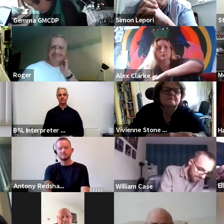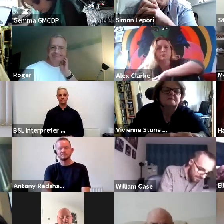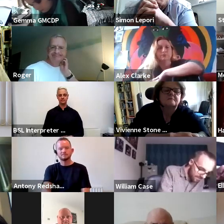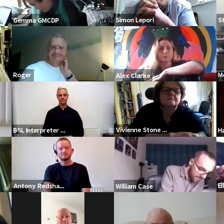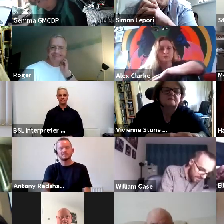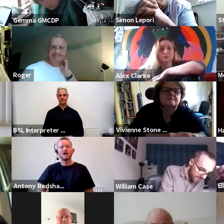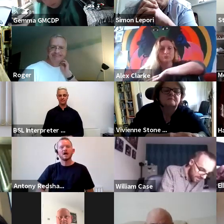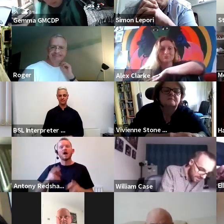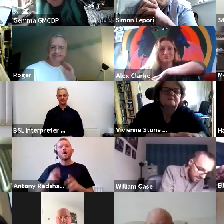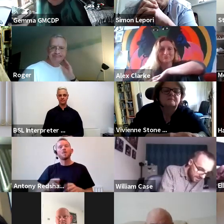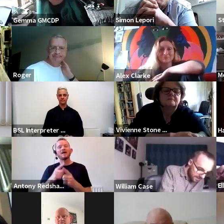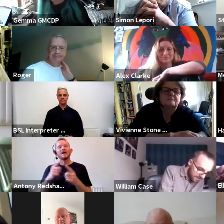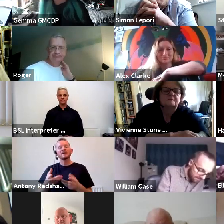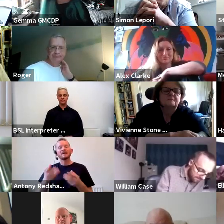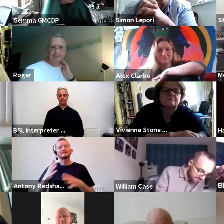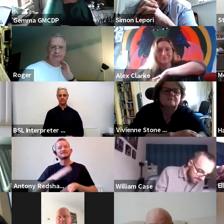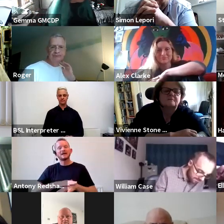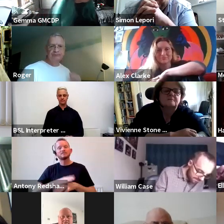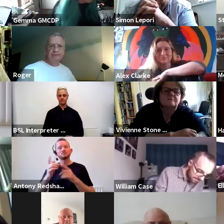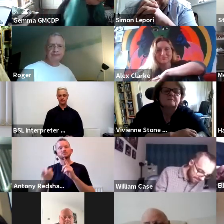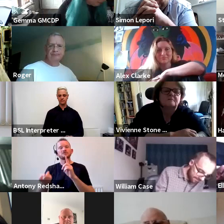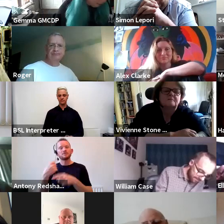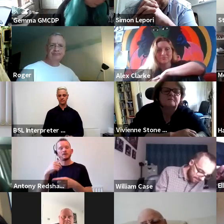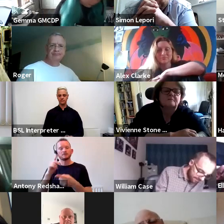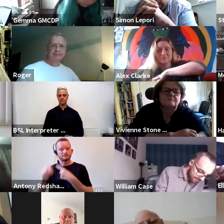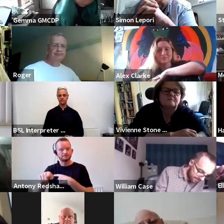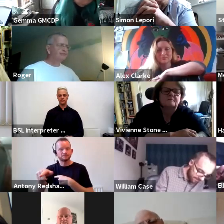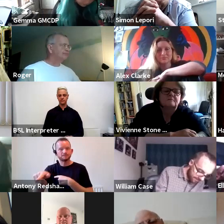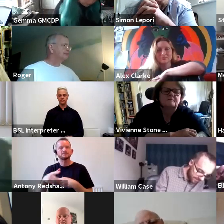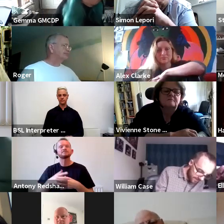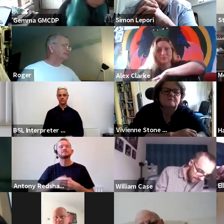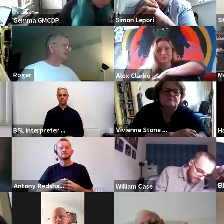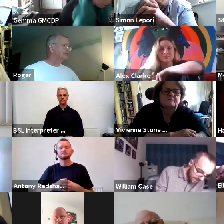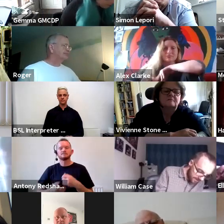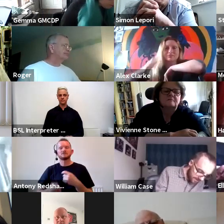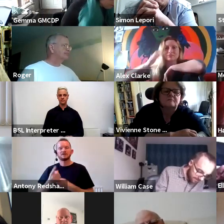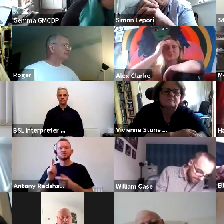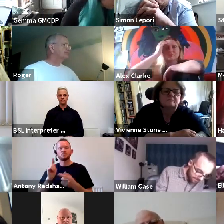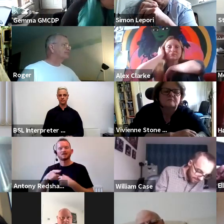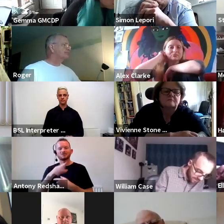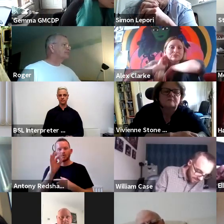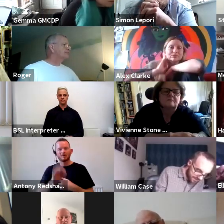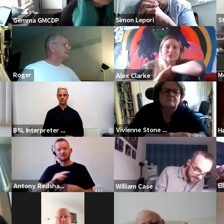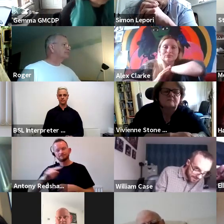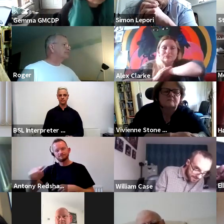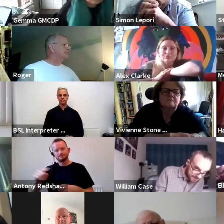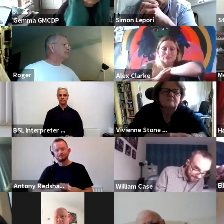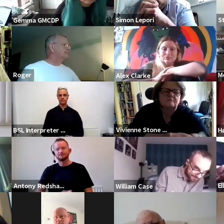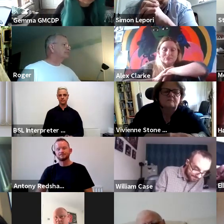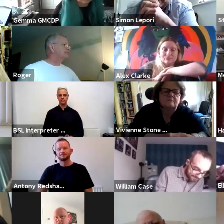Hi, hopefully everybody will get a time when we answer. When we have the time to answer the questions.